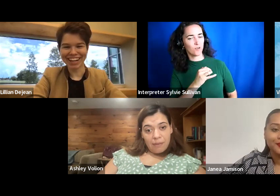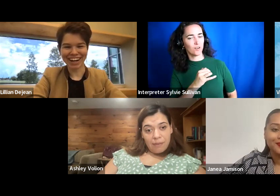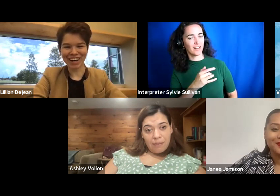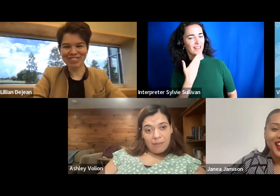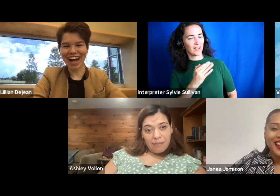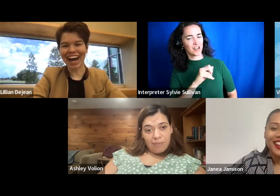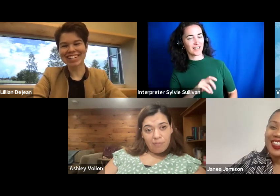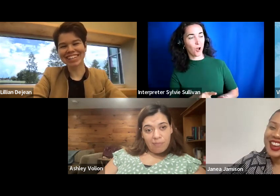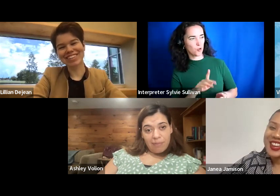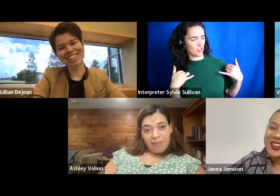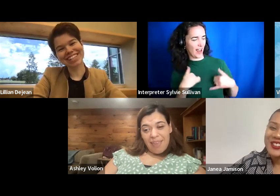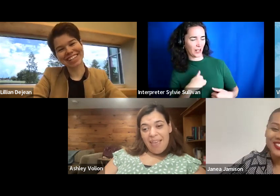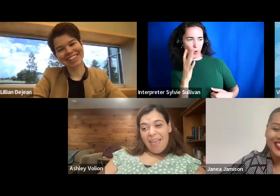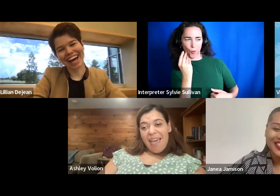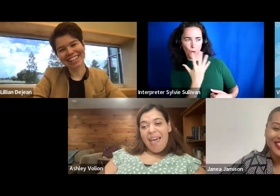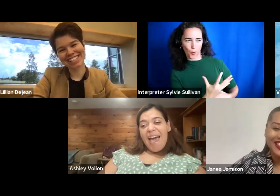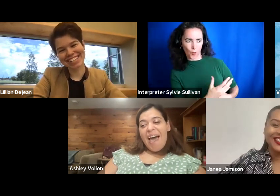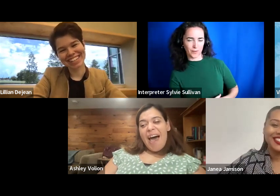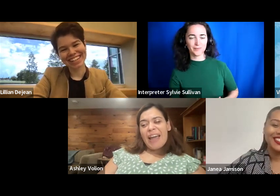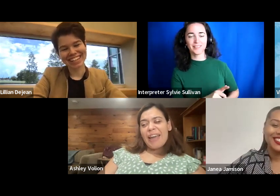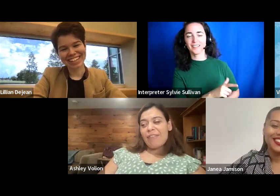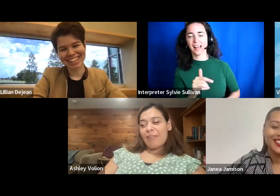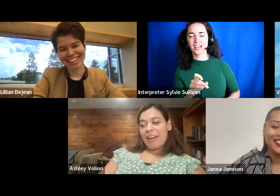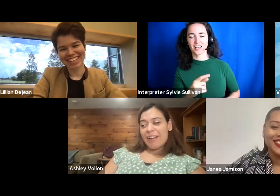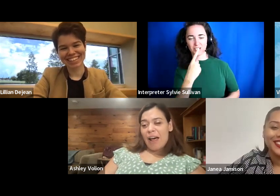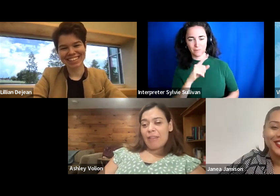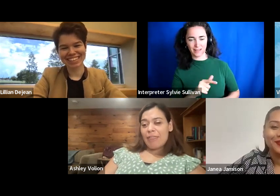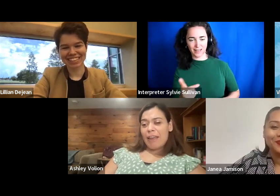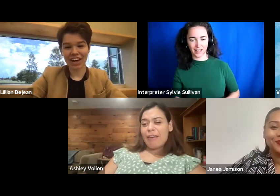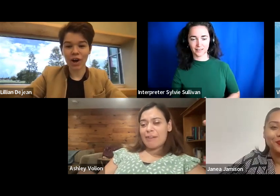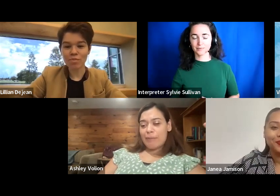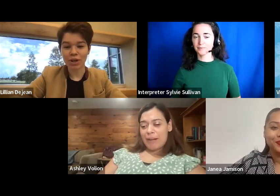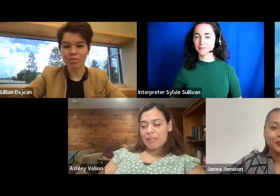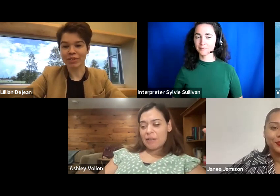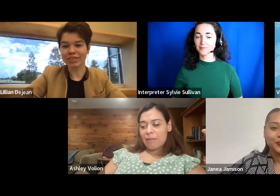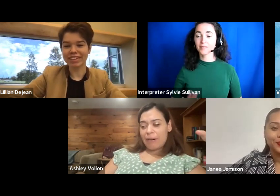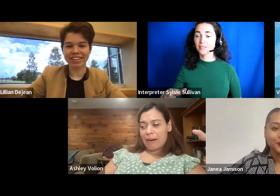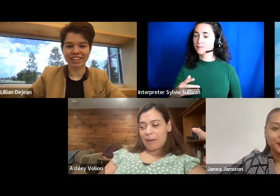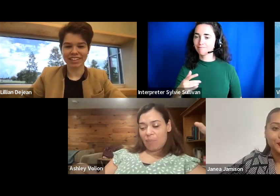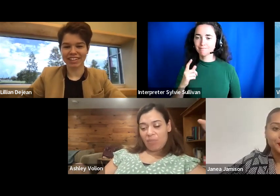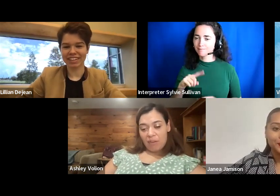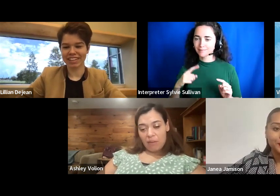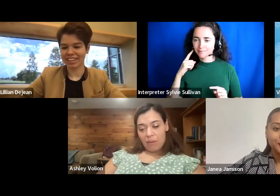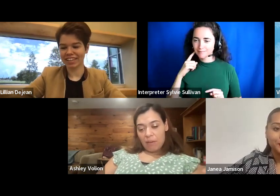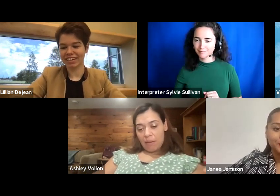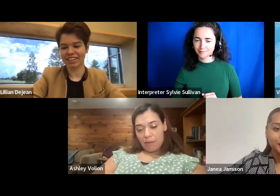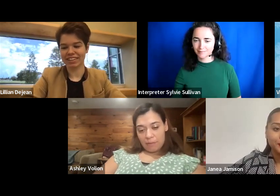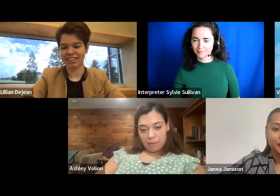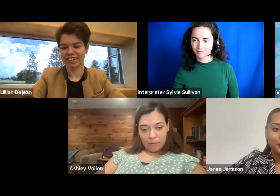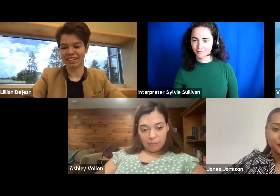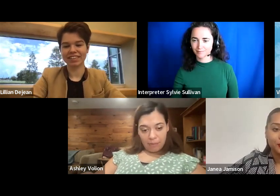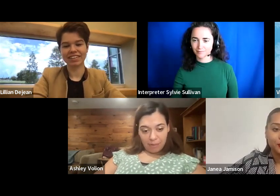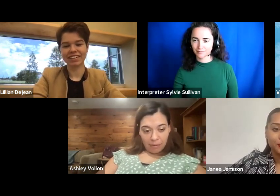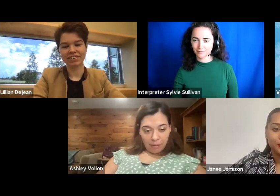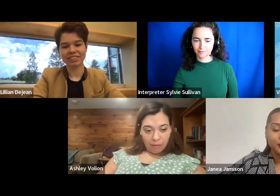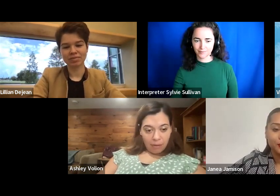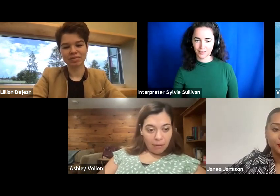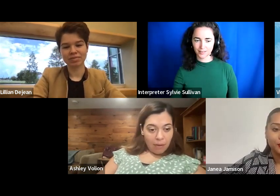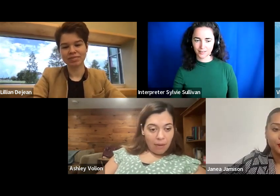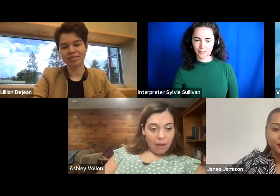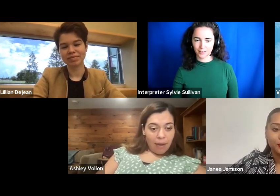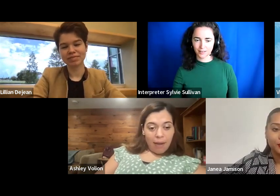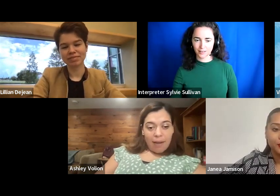Actually would you like to get next? Oh, you're on mute